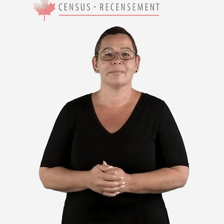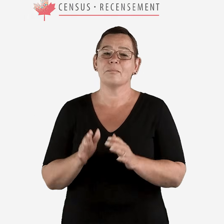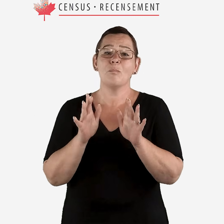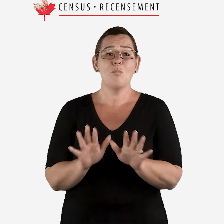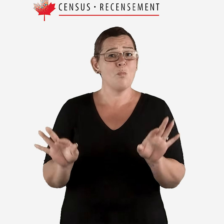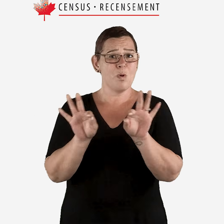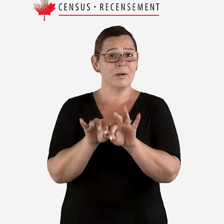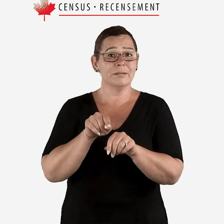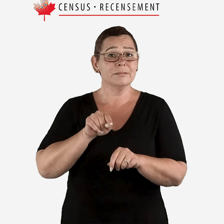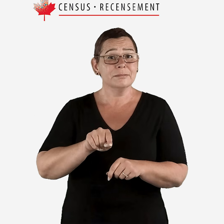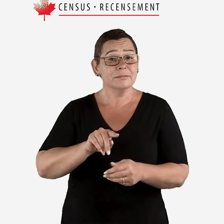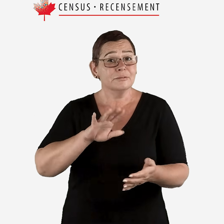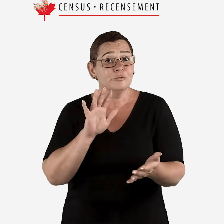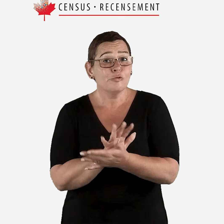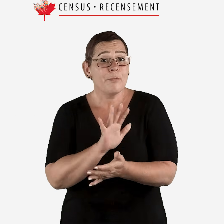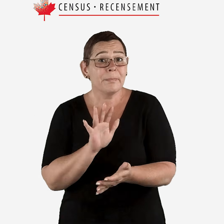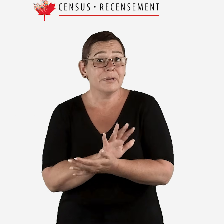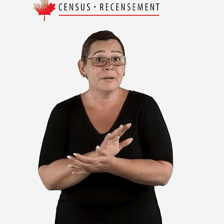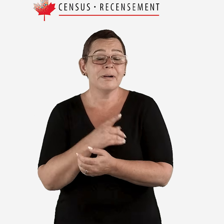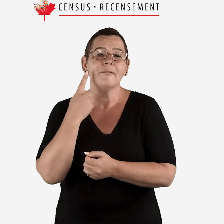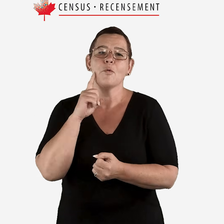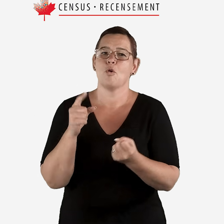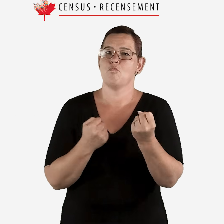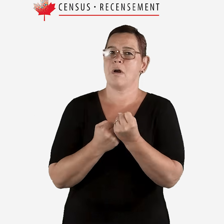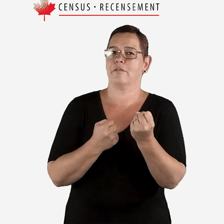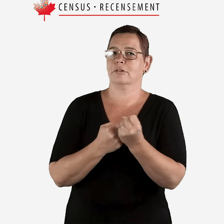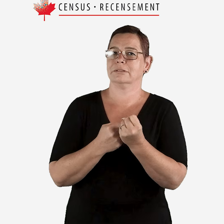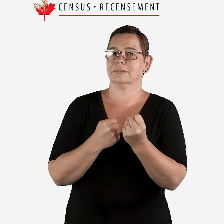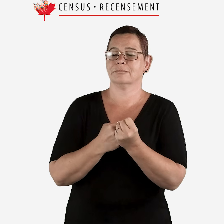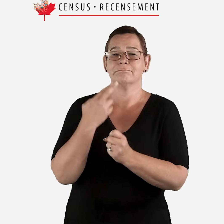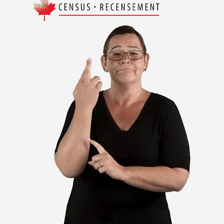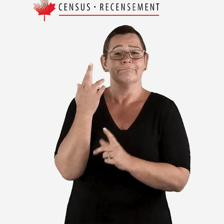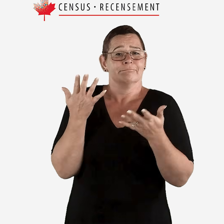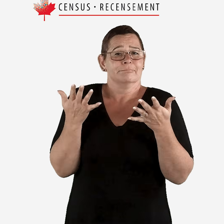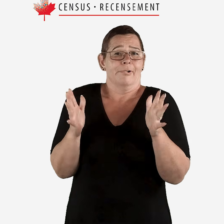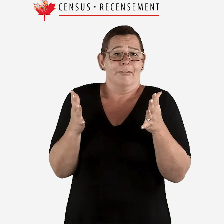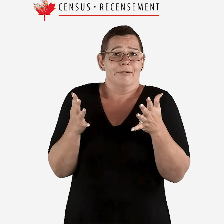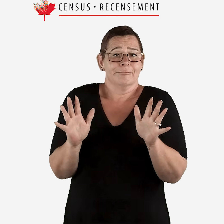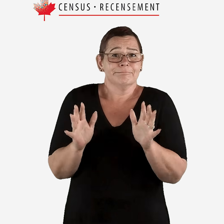Important: This document is for reference purposes only.